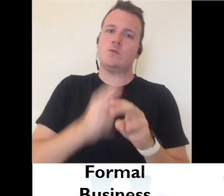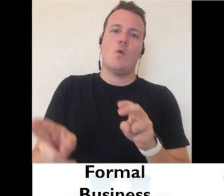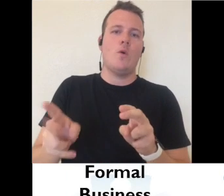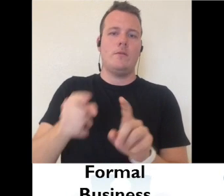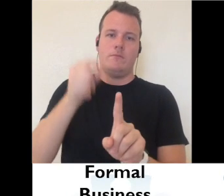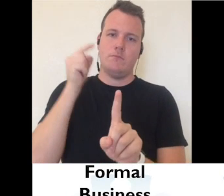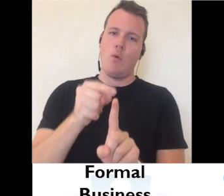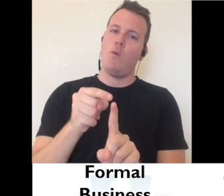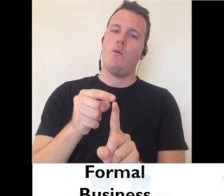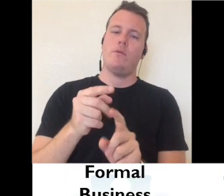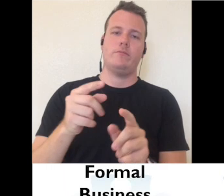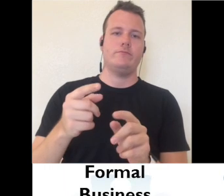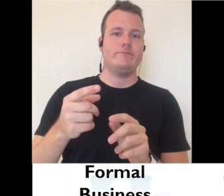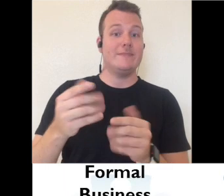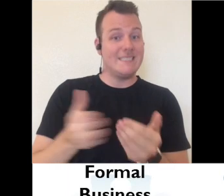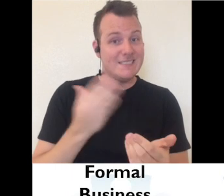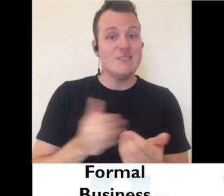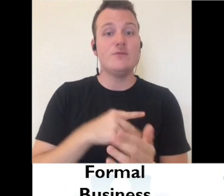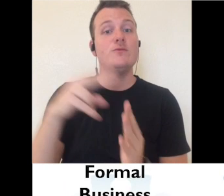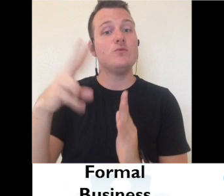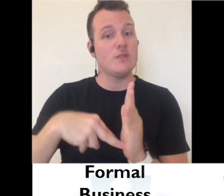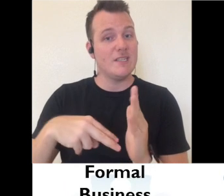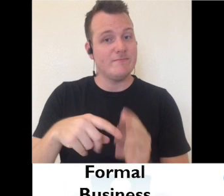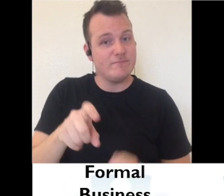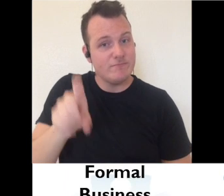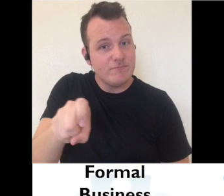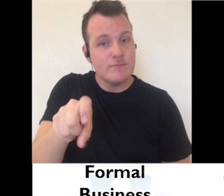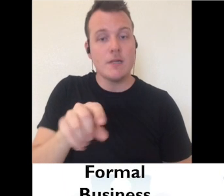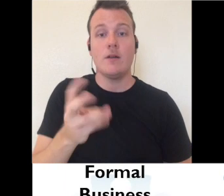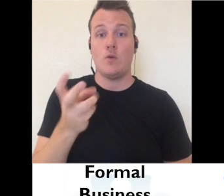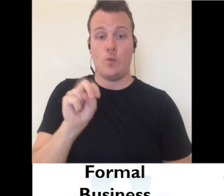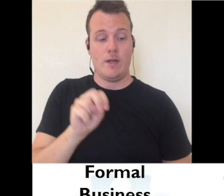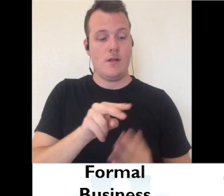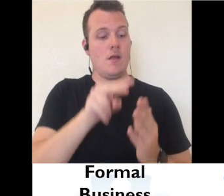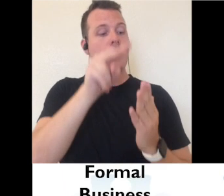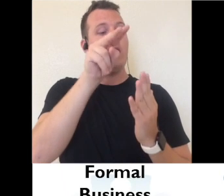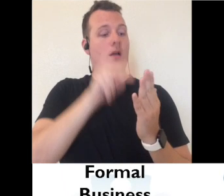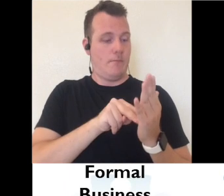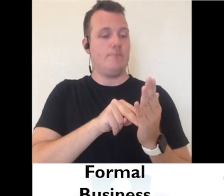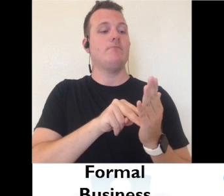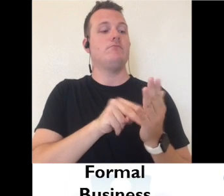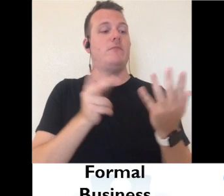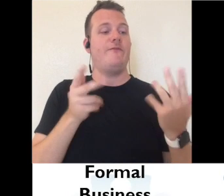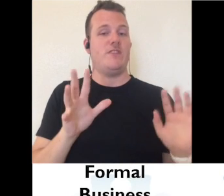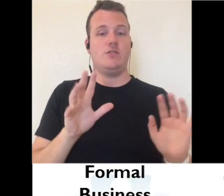basic understanding of your company, and they should also want to go more into it